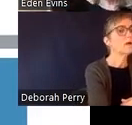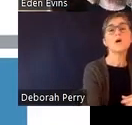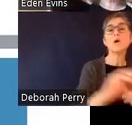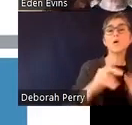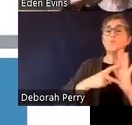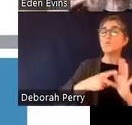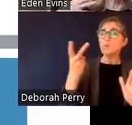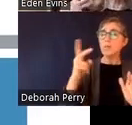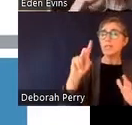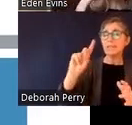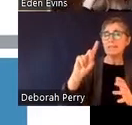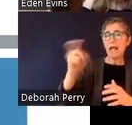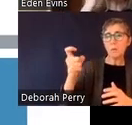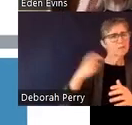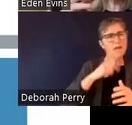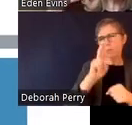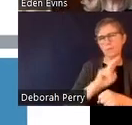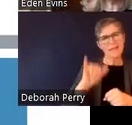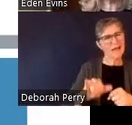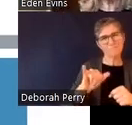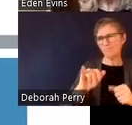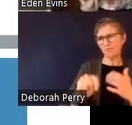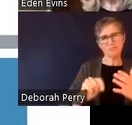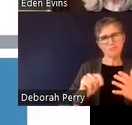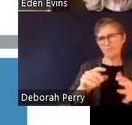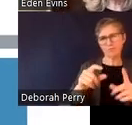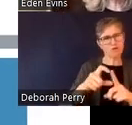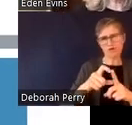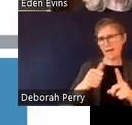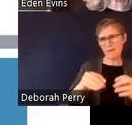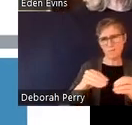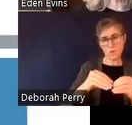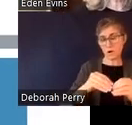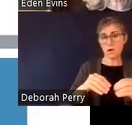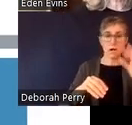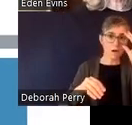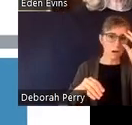because it's become practically synonymous with having a difficult course of illness, right,